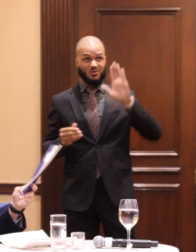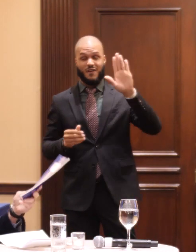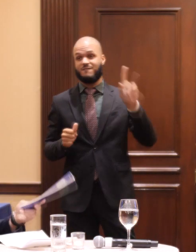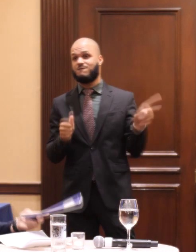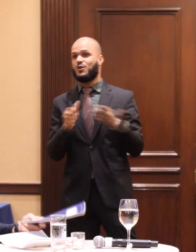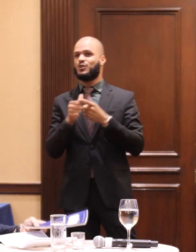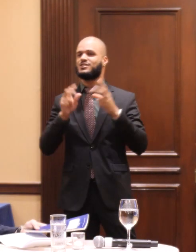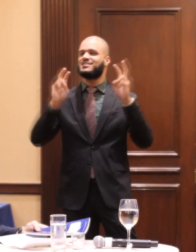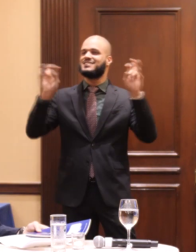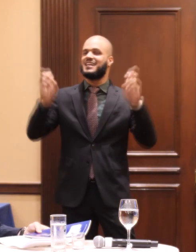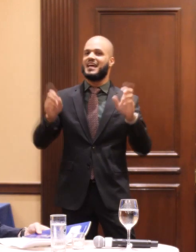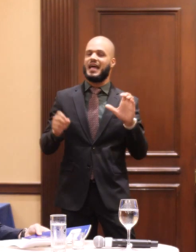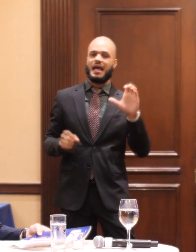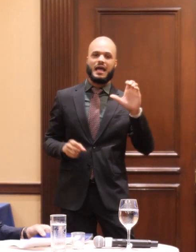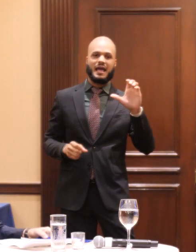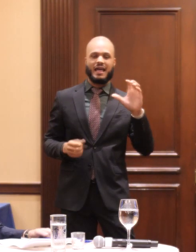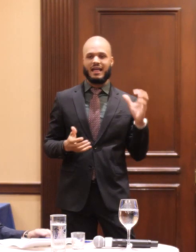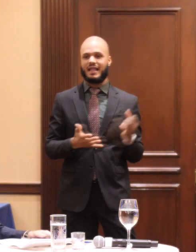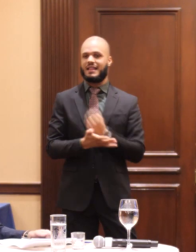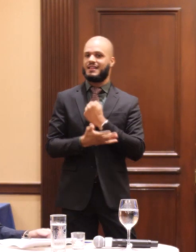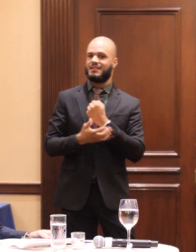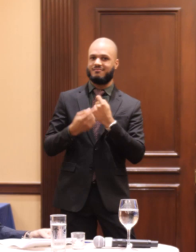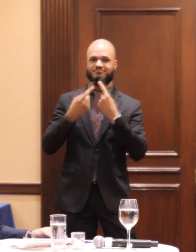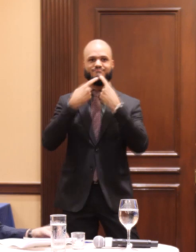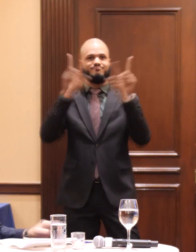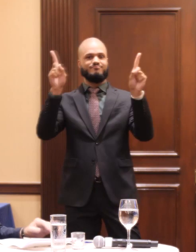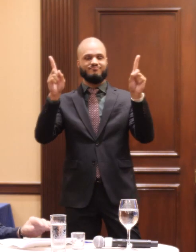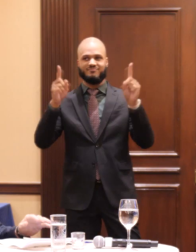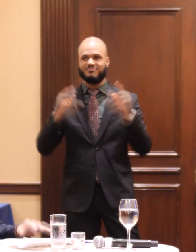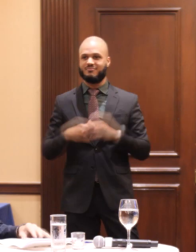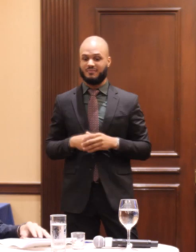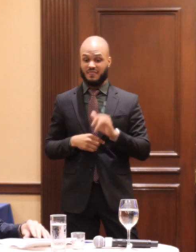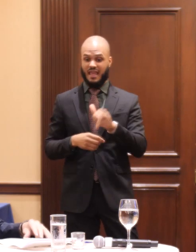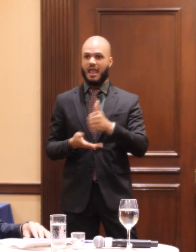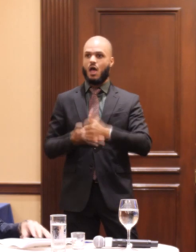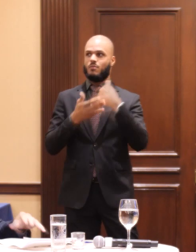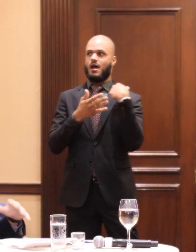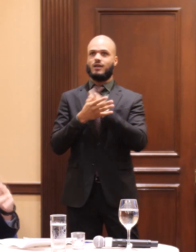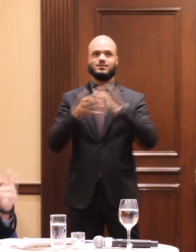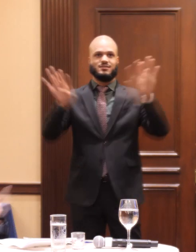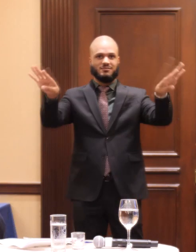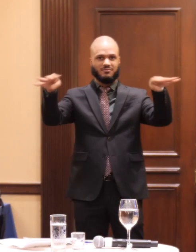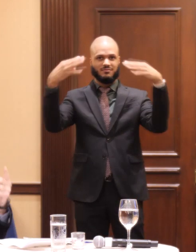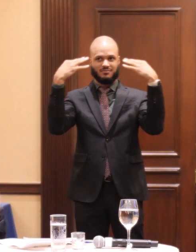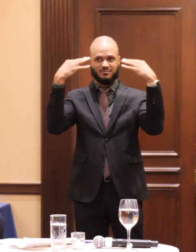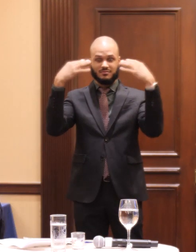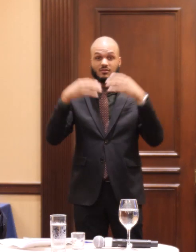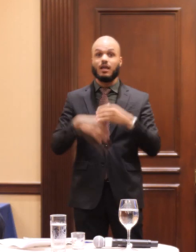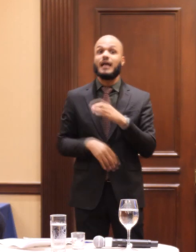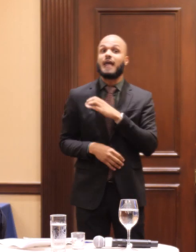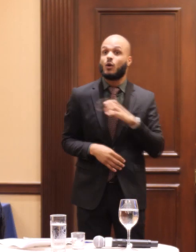fame. It really put the Council on the map and the Council members really debated